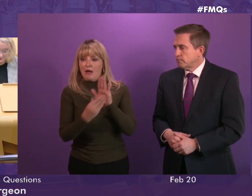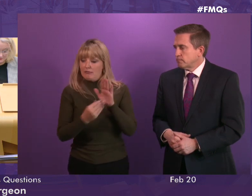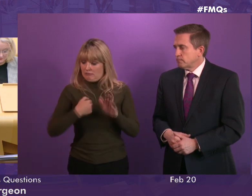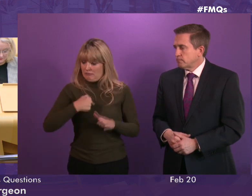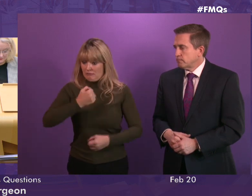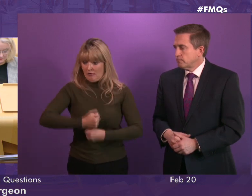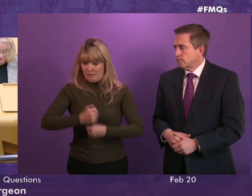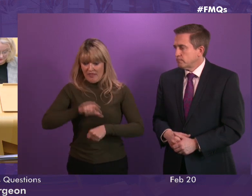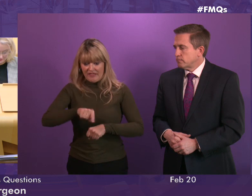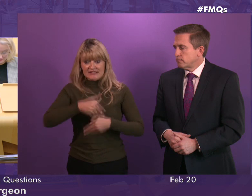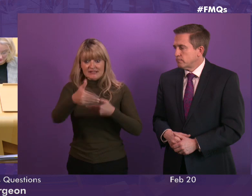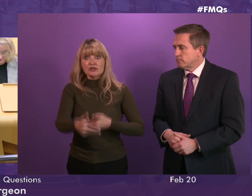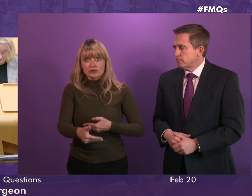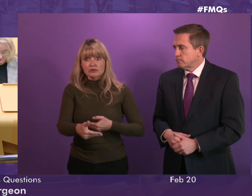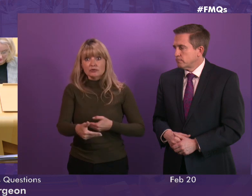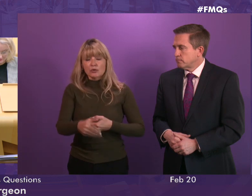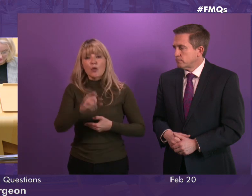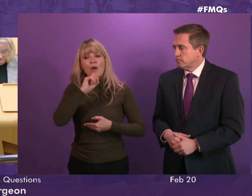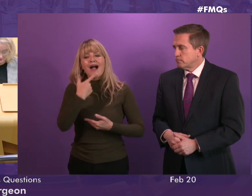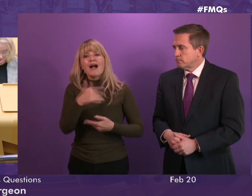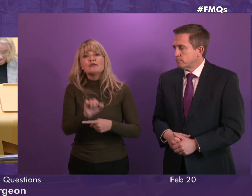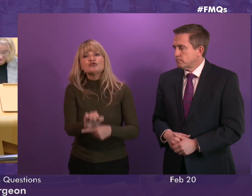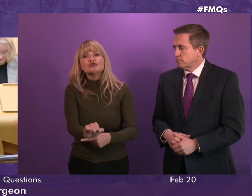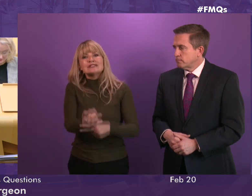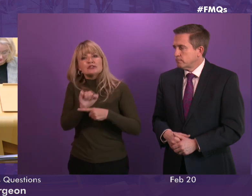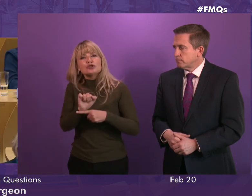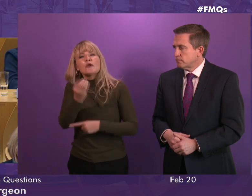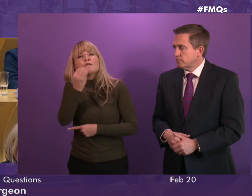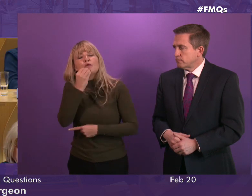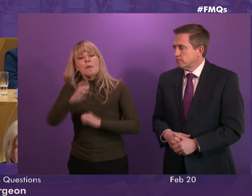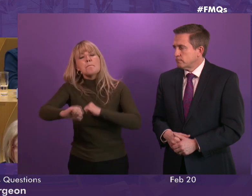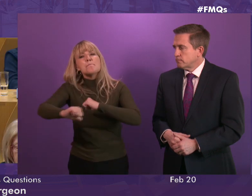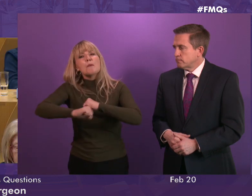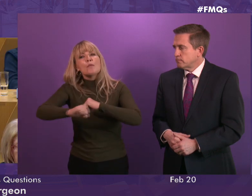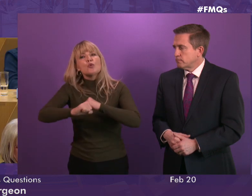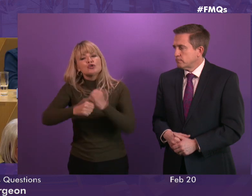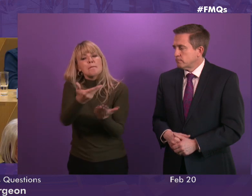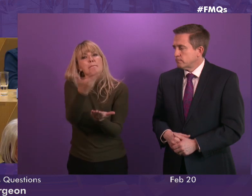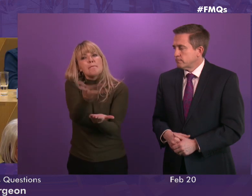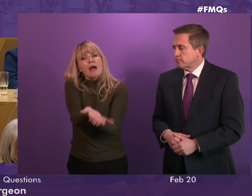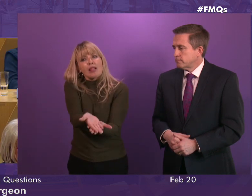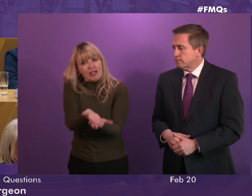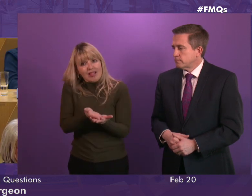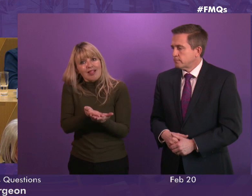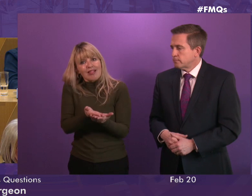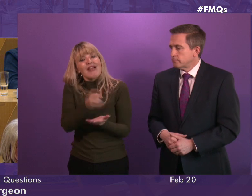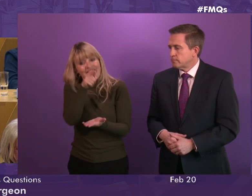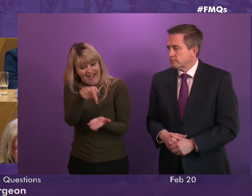this session, introduce a bill on restricting food promotions to ensure that people are